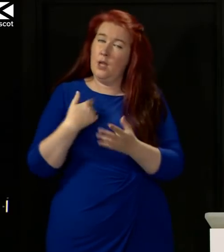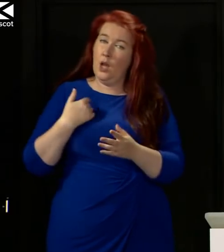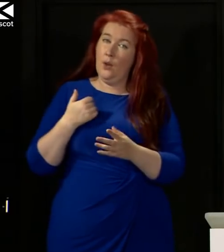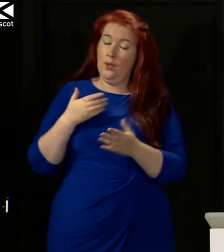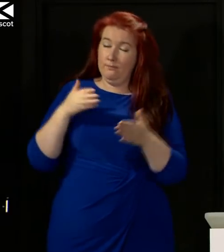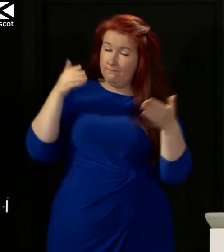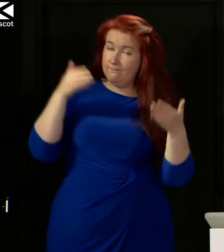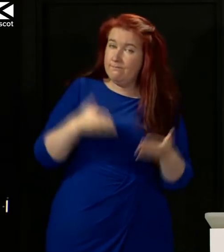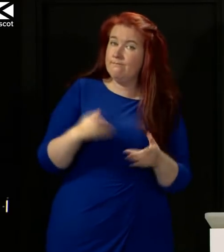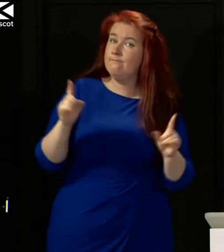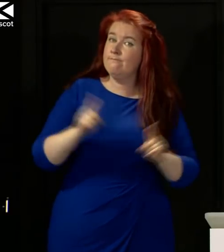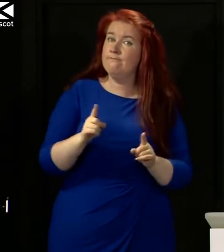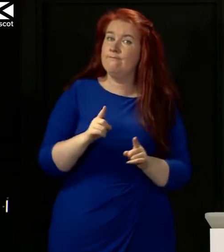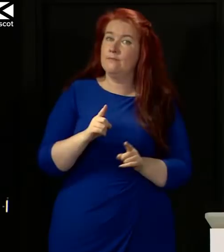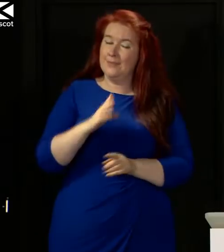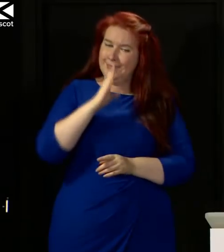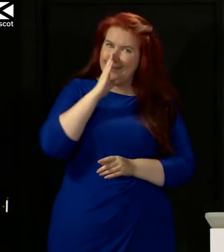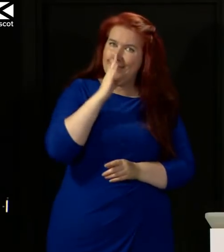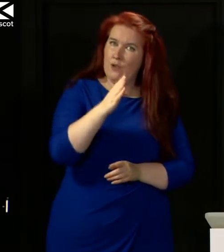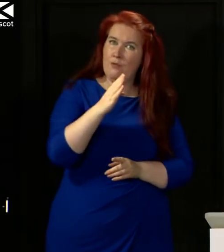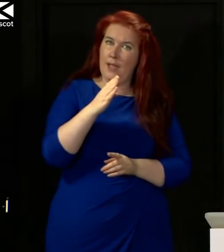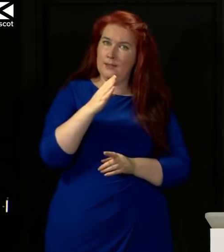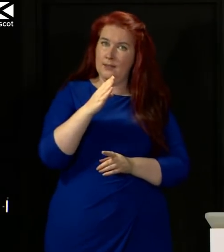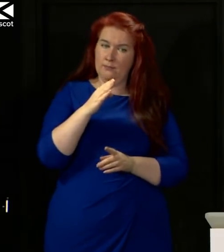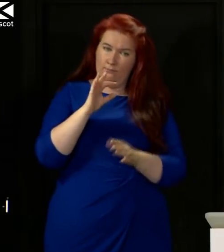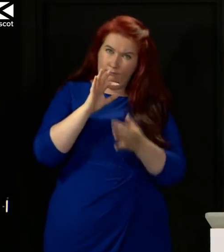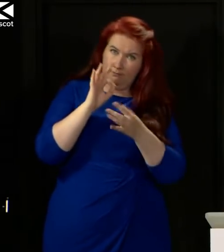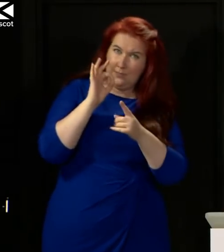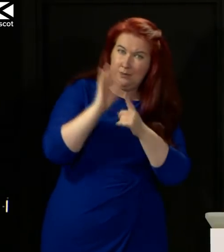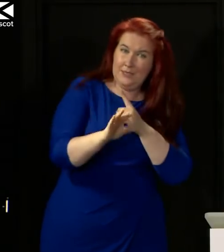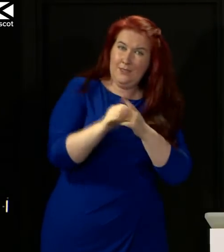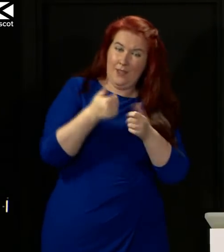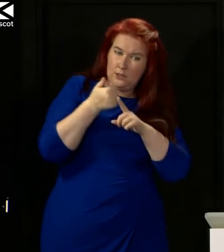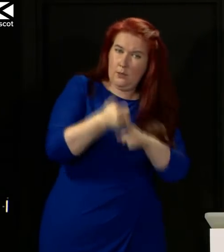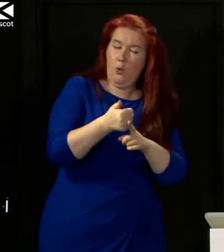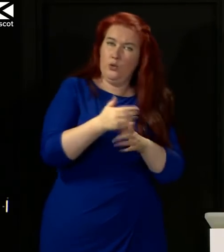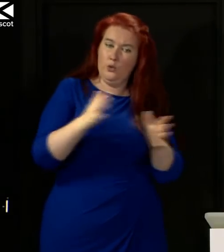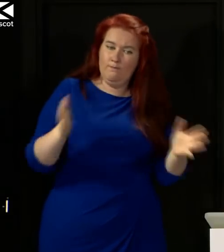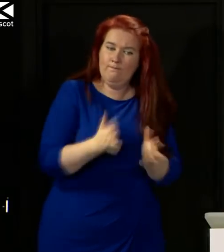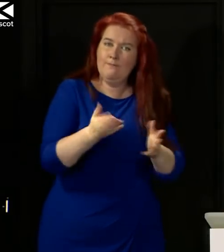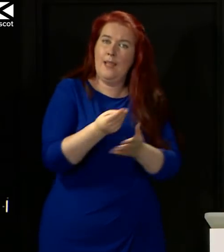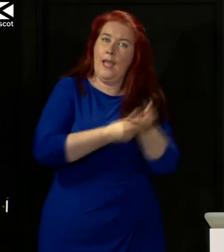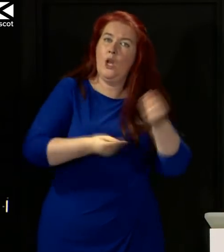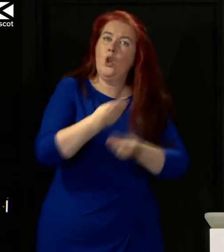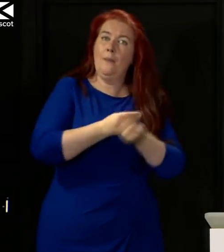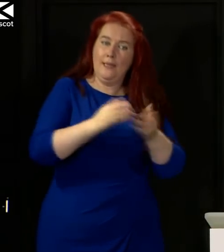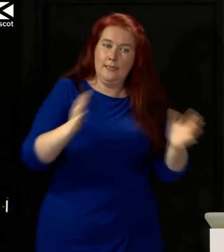direct targeted support to boost economic activity and to help those who are living